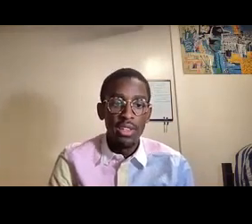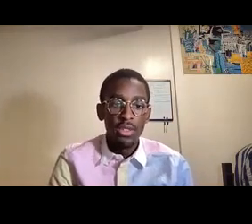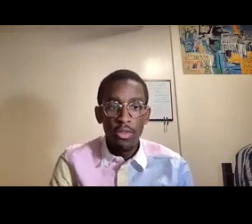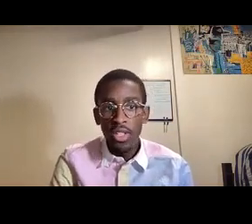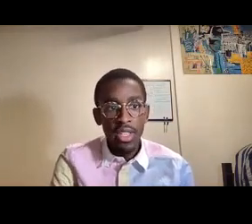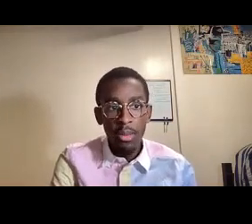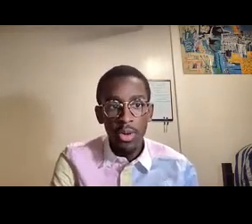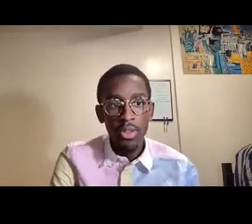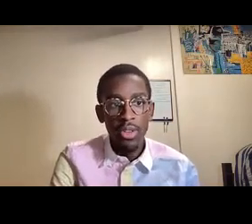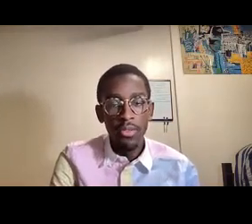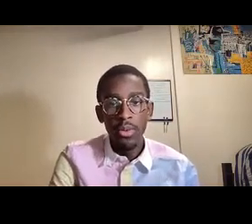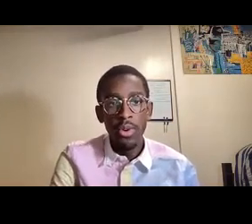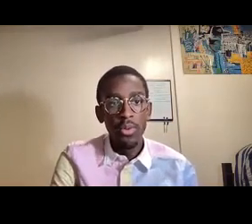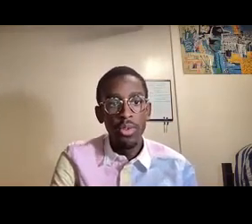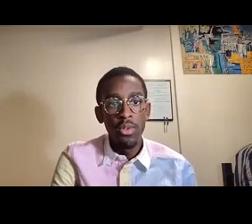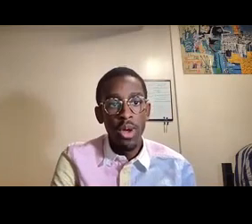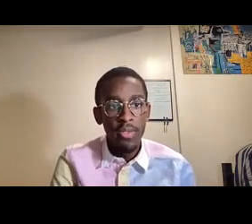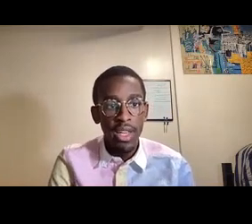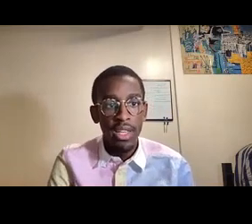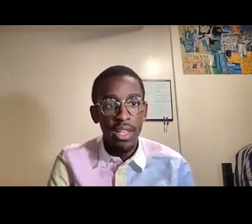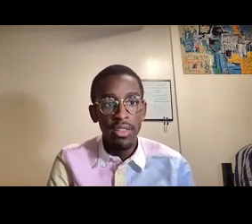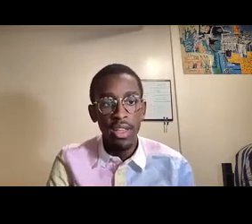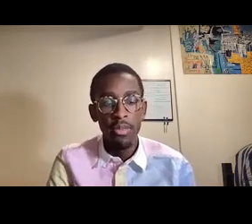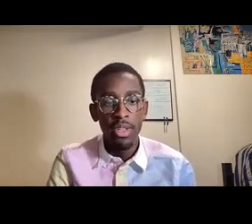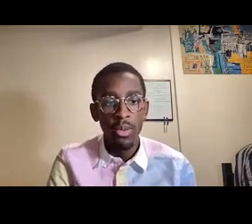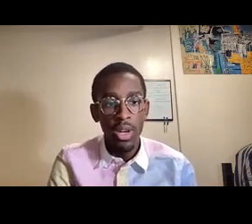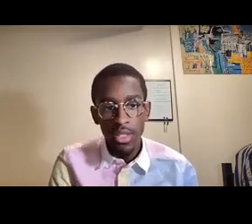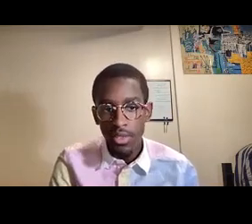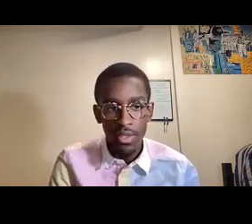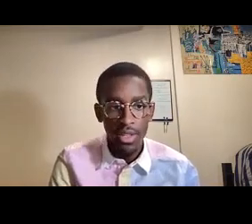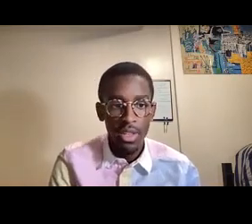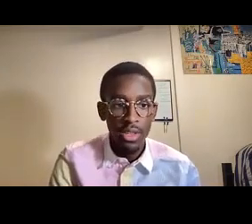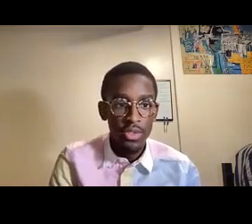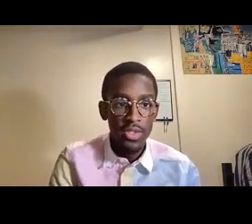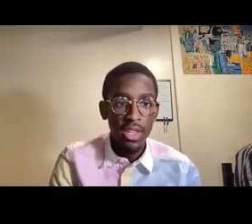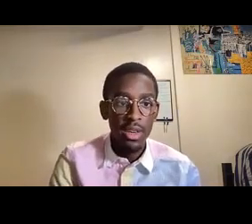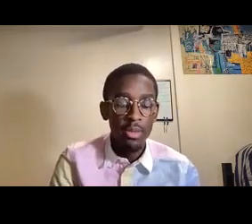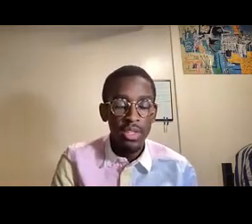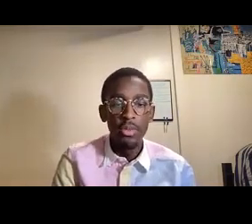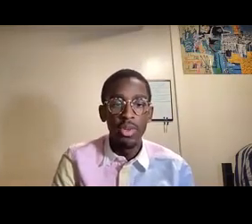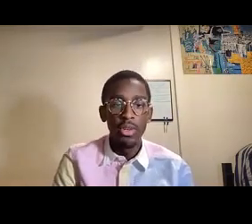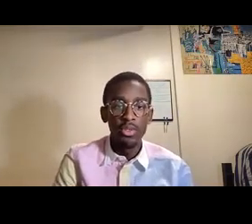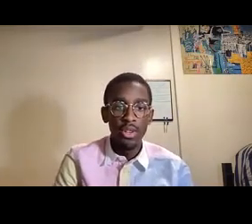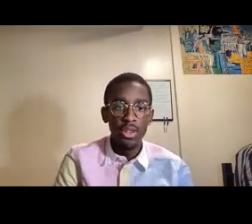So for example if you go to the website type in awareness, you'll see a bunch of bills are